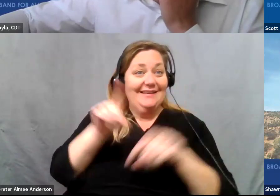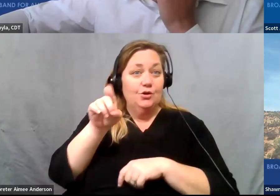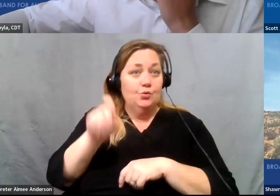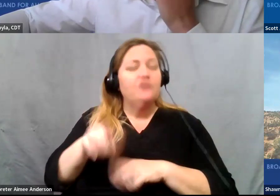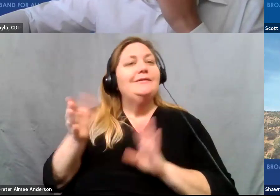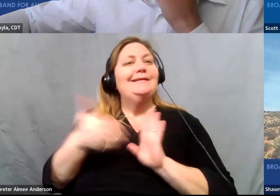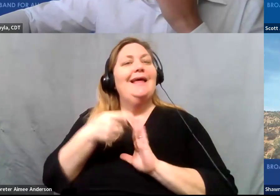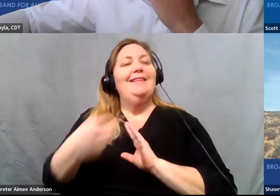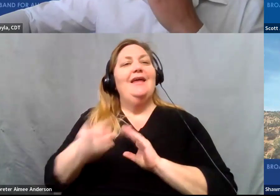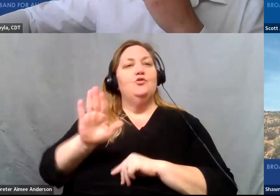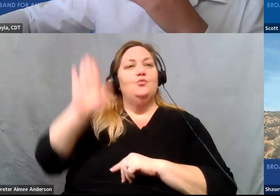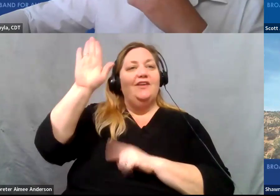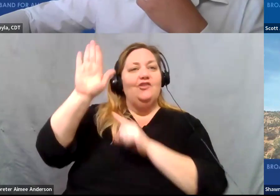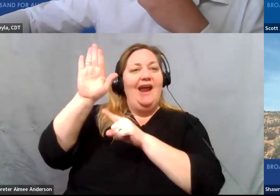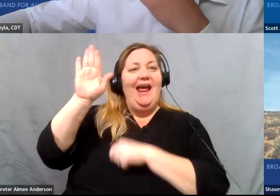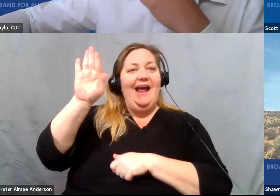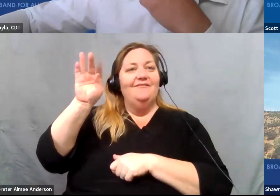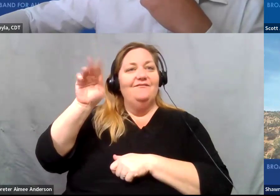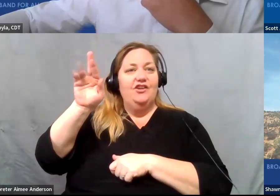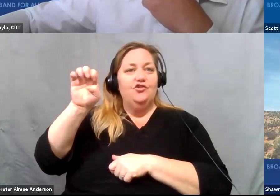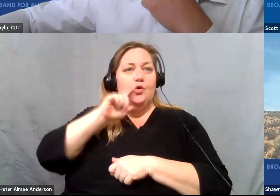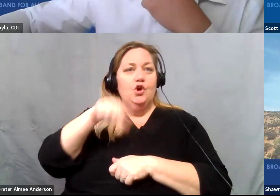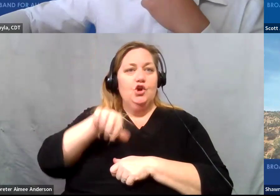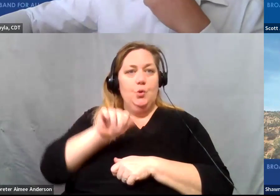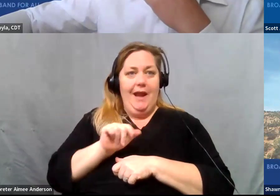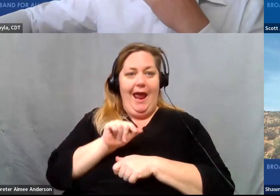there's the raise your hand feature or the Q&A feature and the chat is,